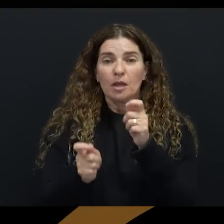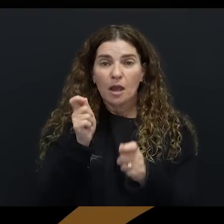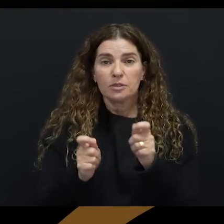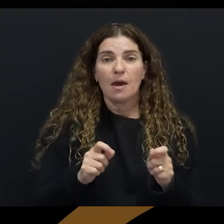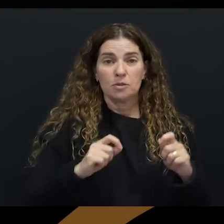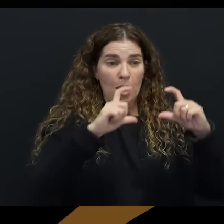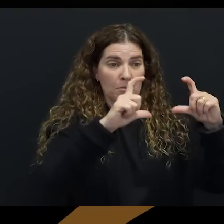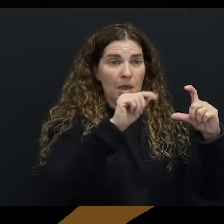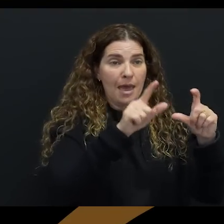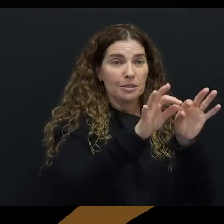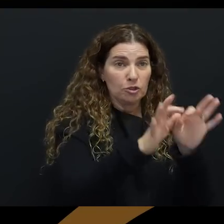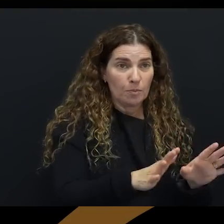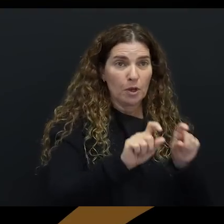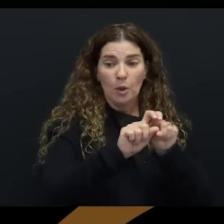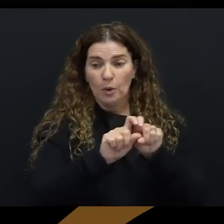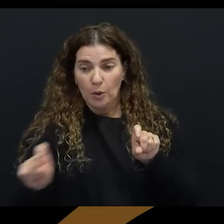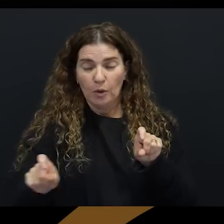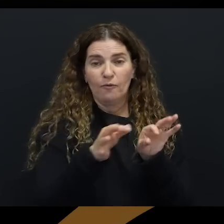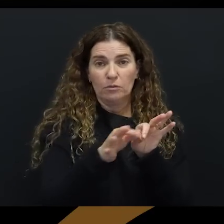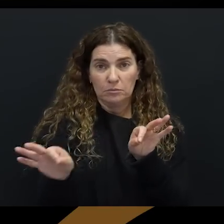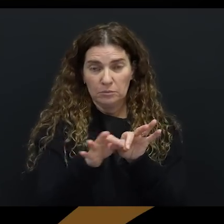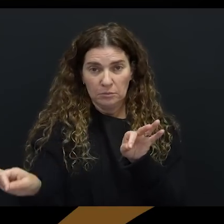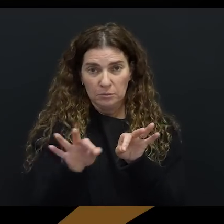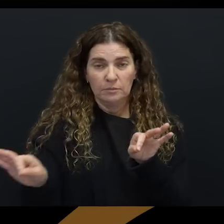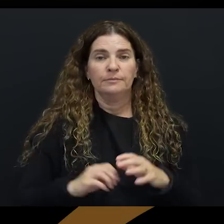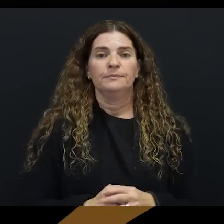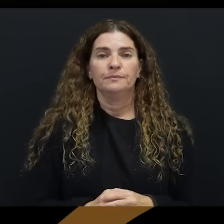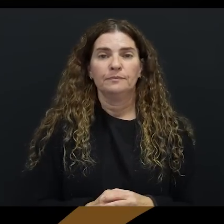You know, out of all the awards to receive for innovation and design,